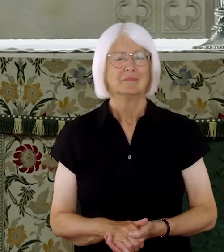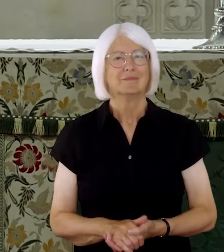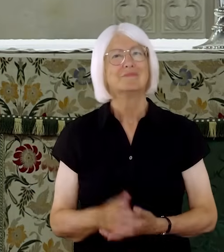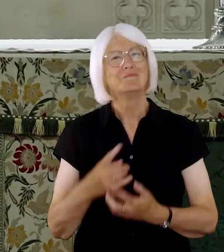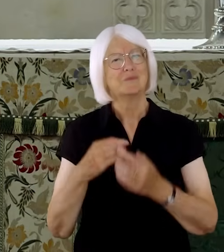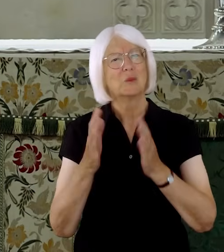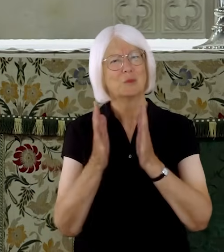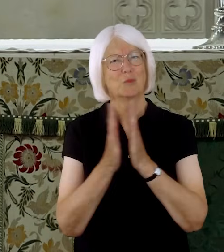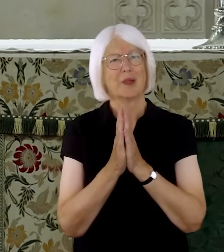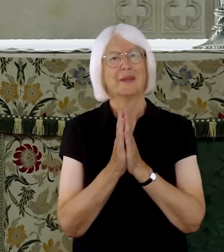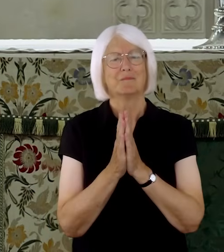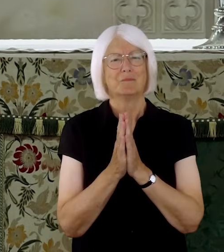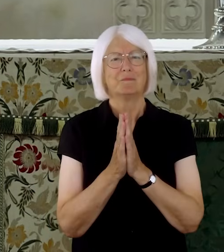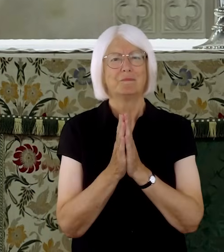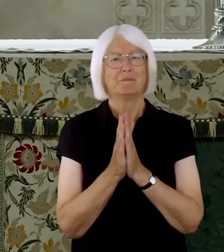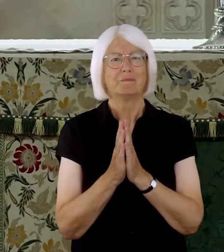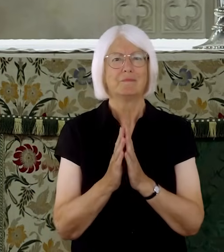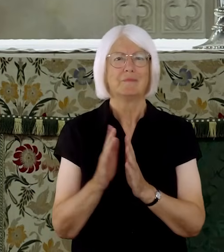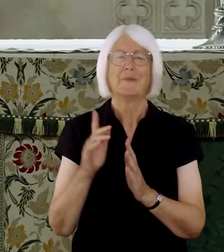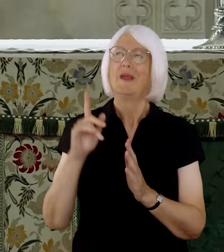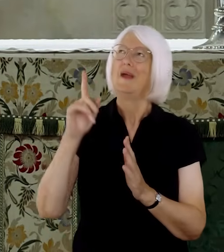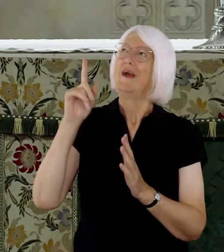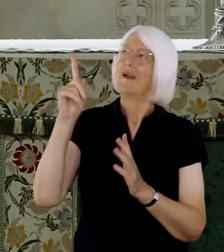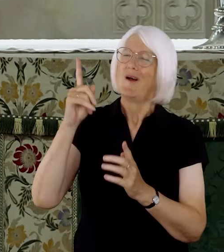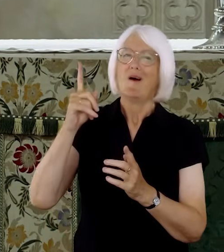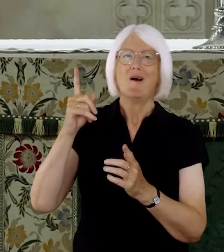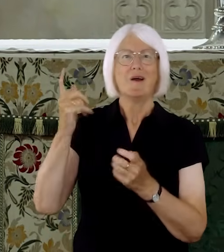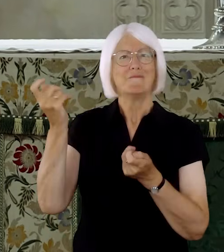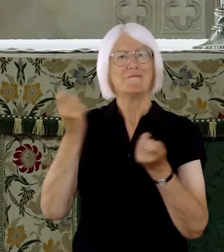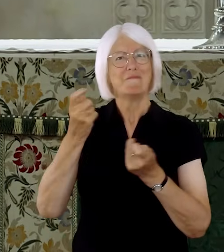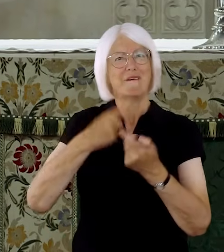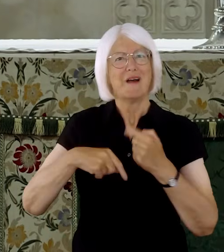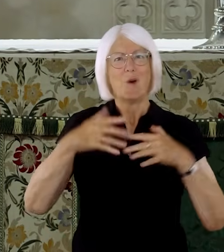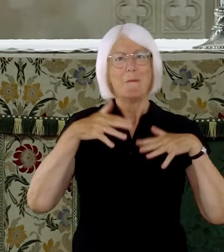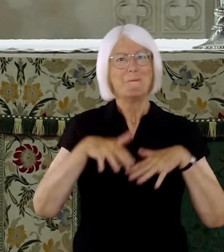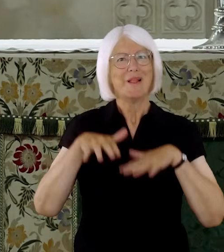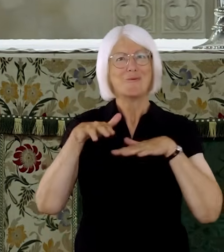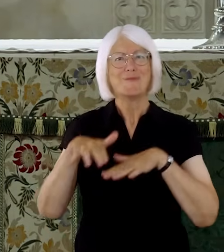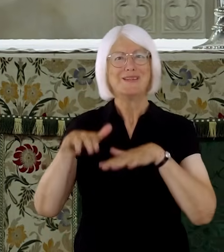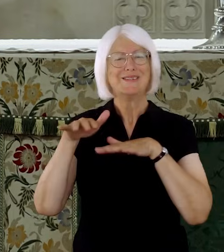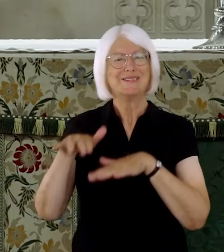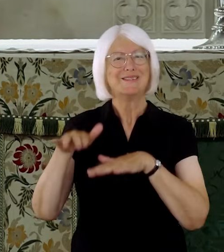Let us pray. God of our pilgrimage. You have willed that the gate